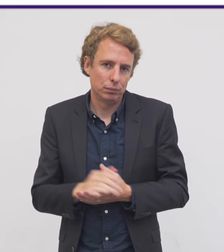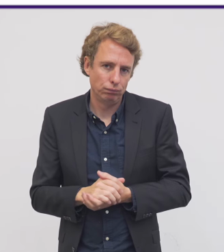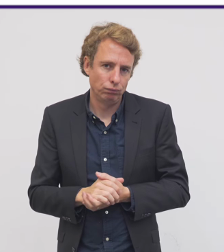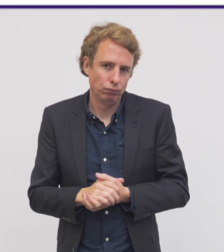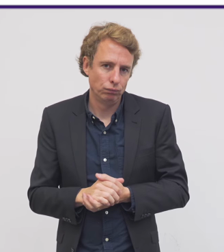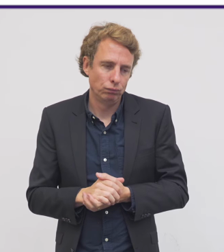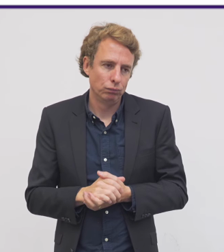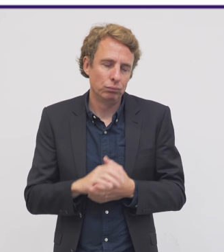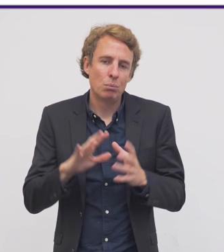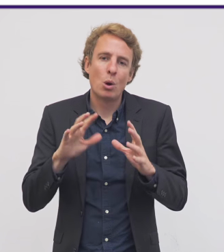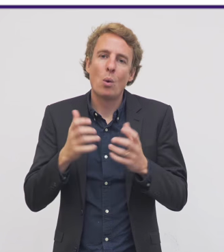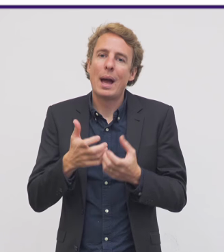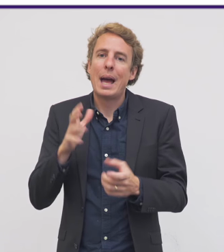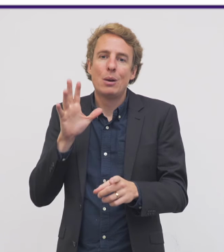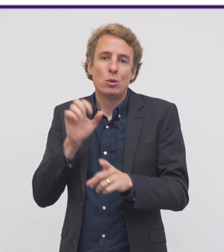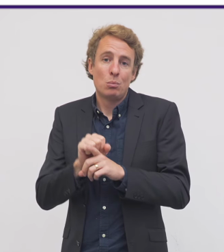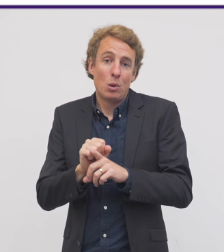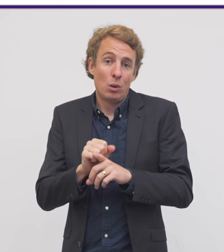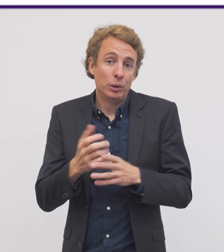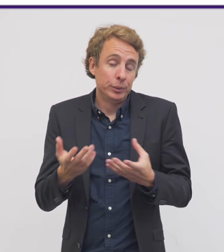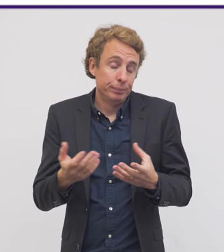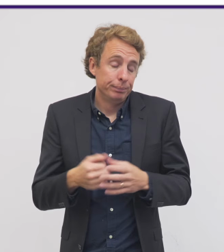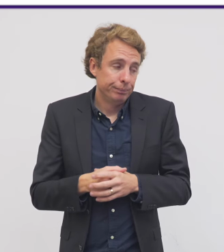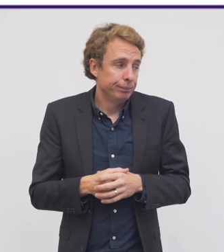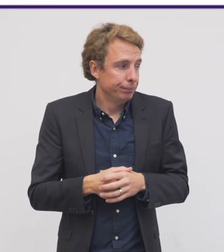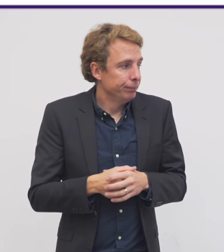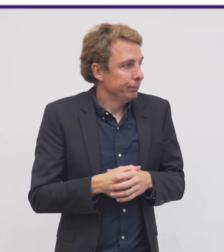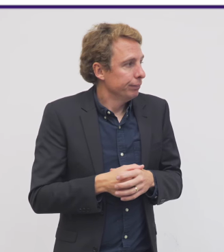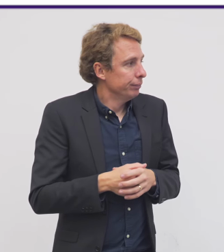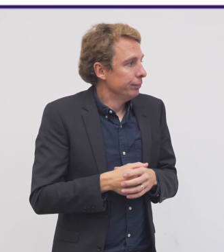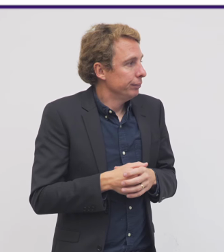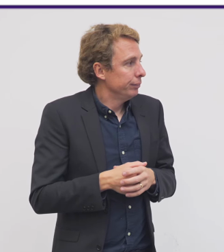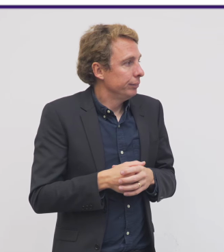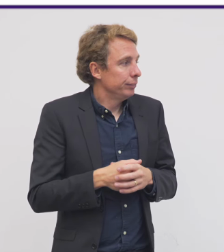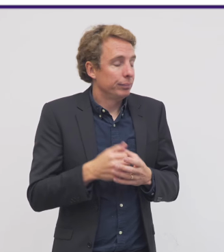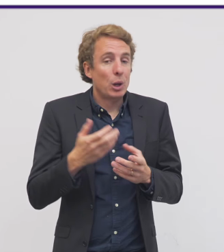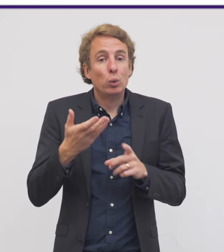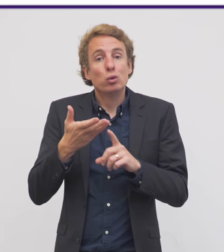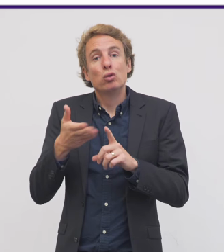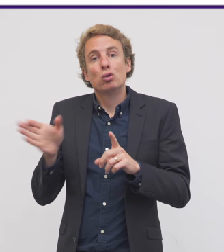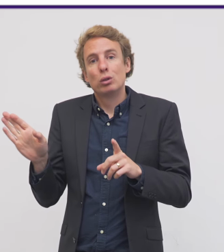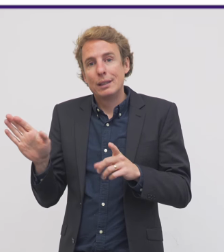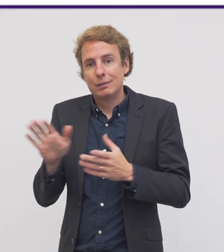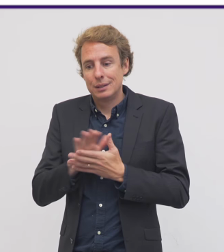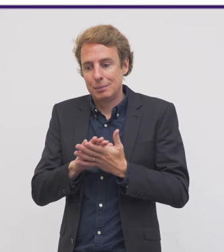and how do you spot drift? Drift is what I just said. Communication starts shifting.